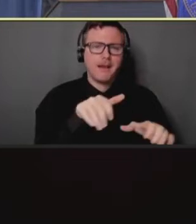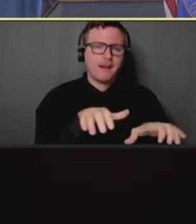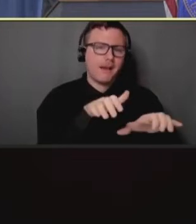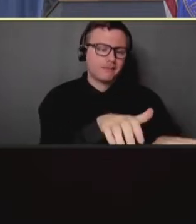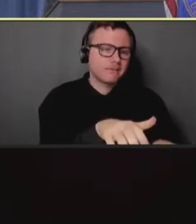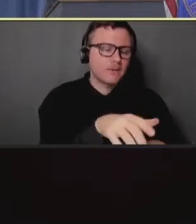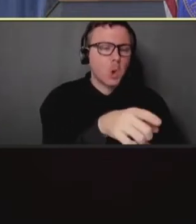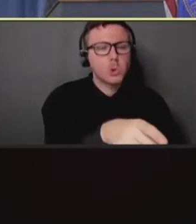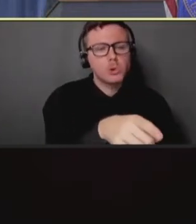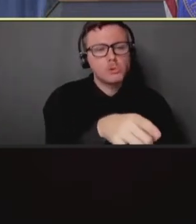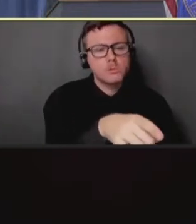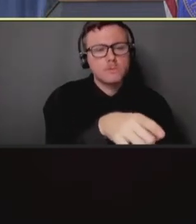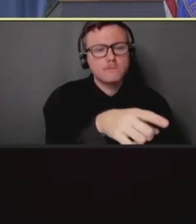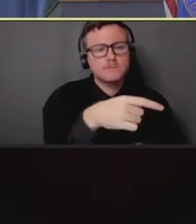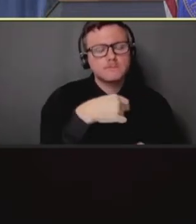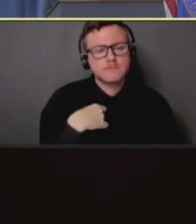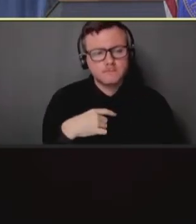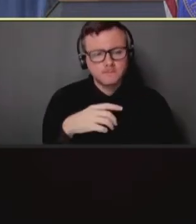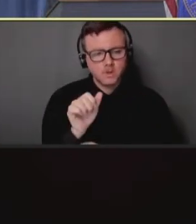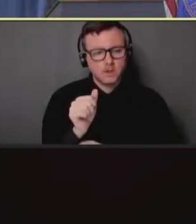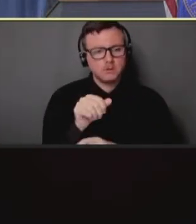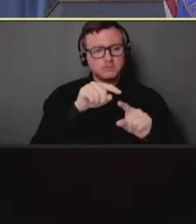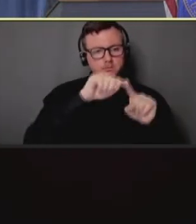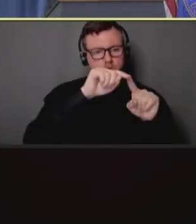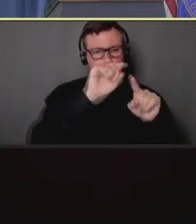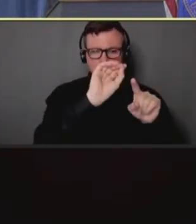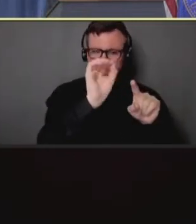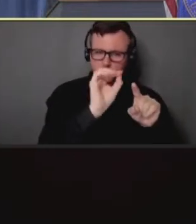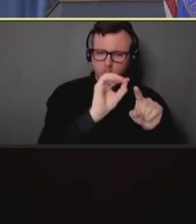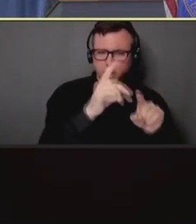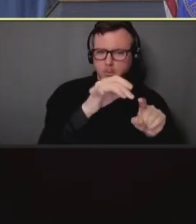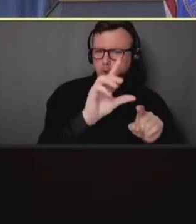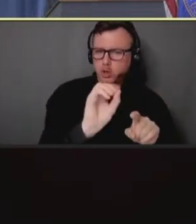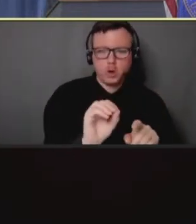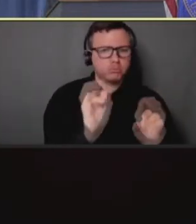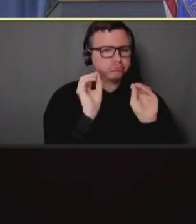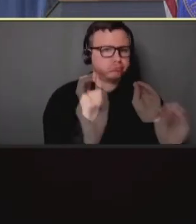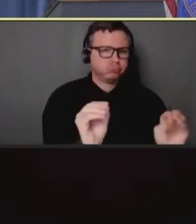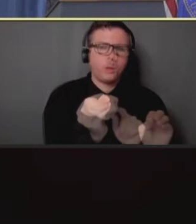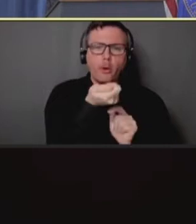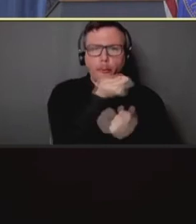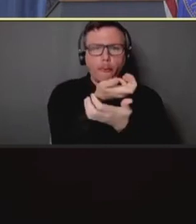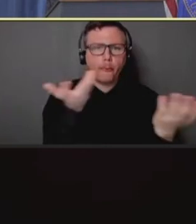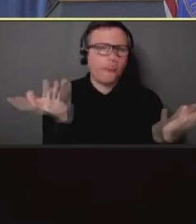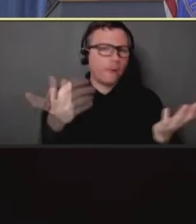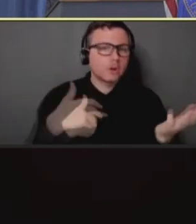Within 12 years, zero polio, you could not detect virus in the sewage.